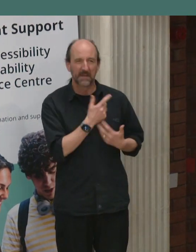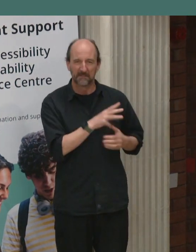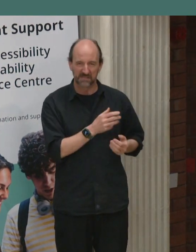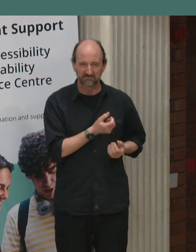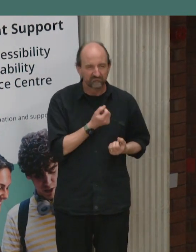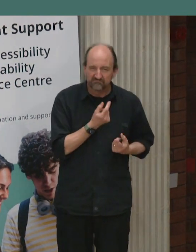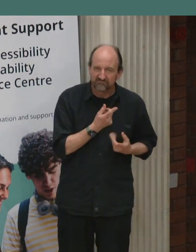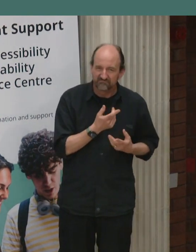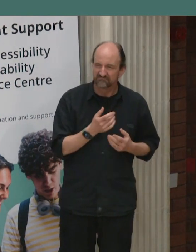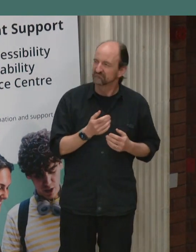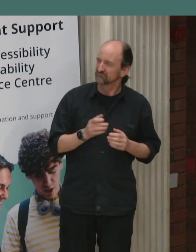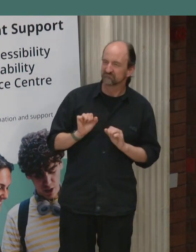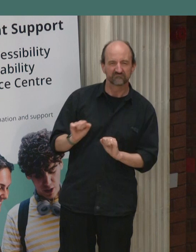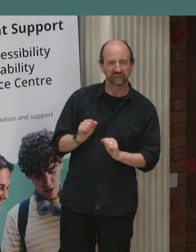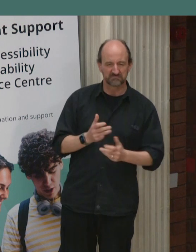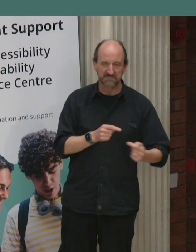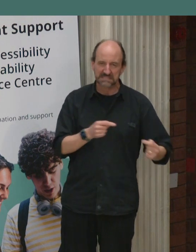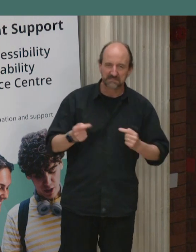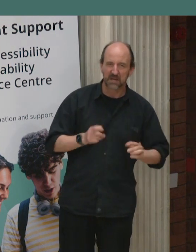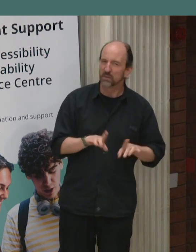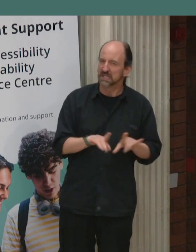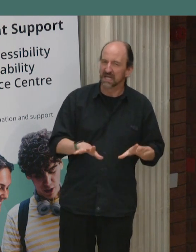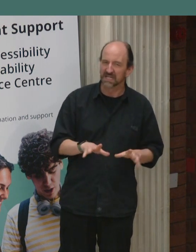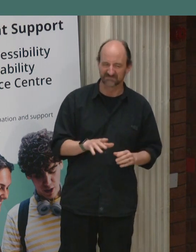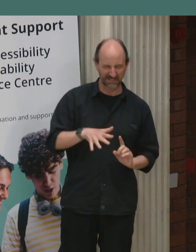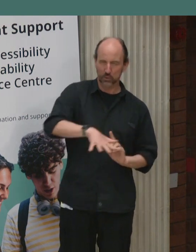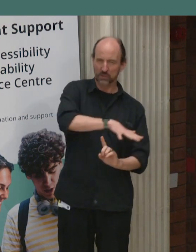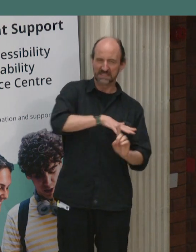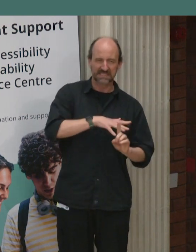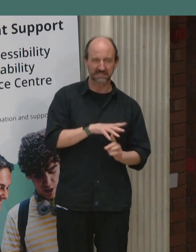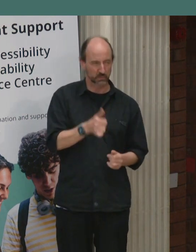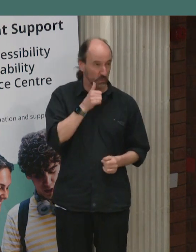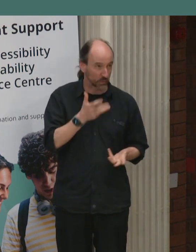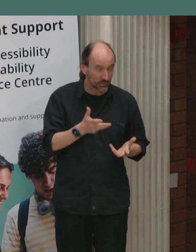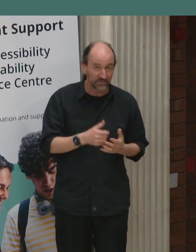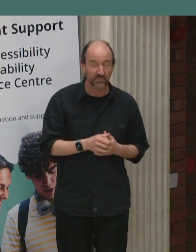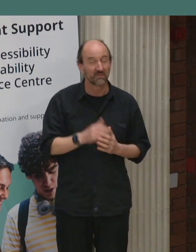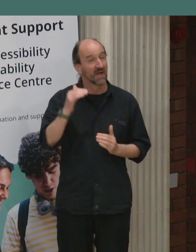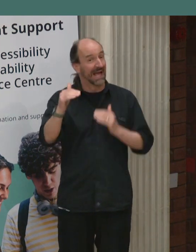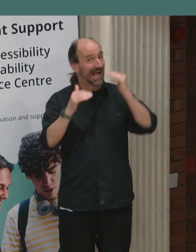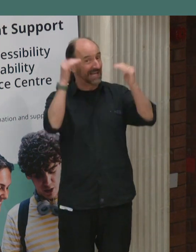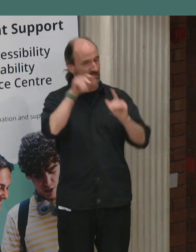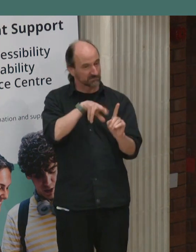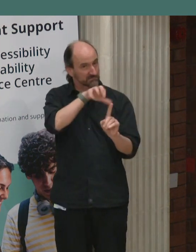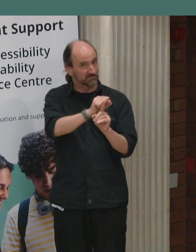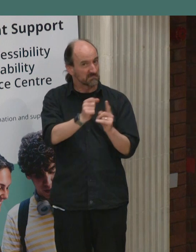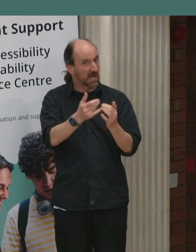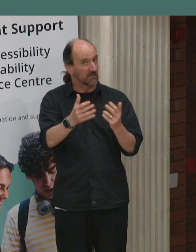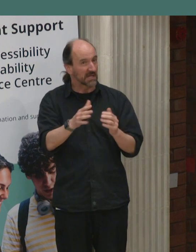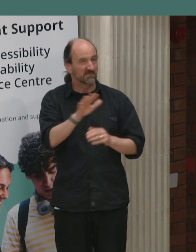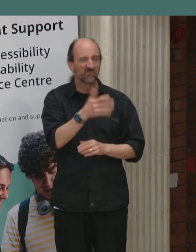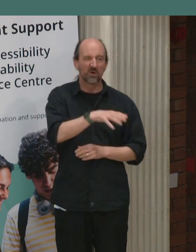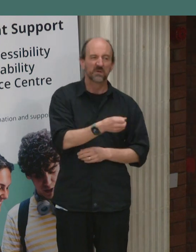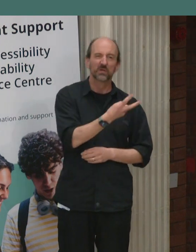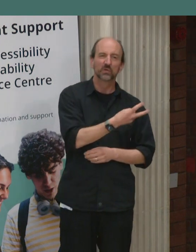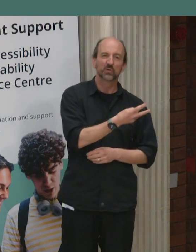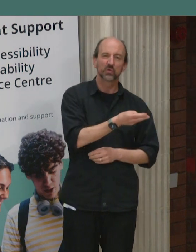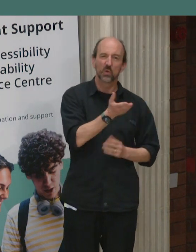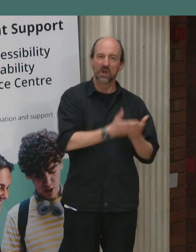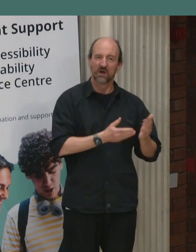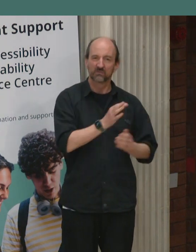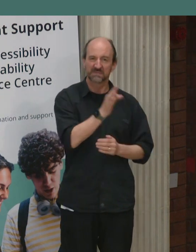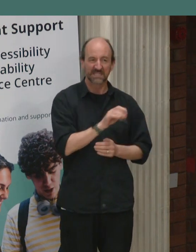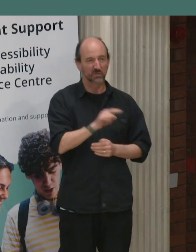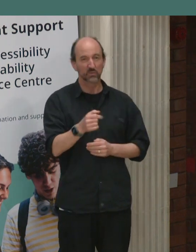parameters of that debate. Estimates in adults I'm told vary between 2.5% to 6.5% of the population.